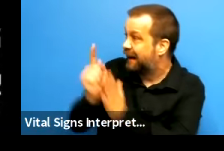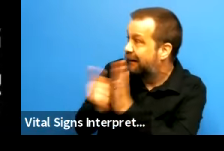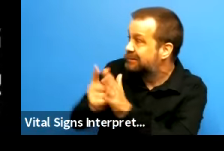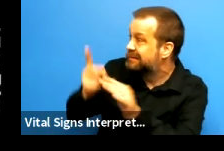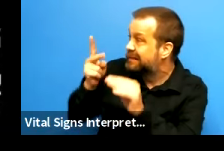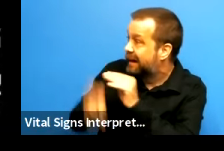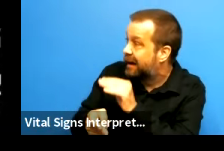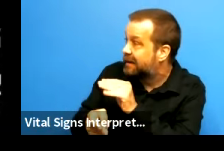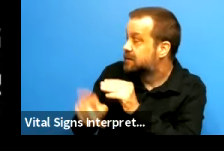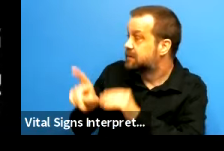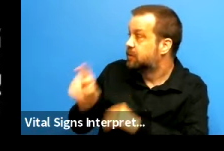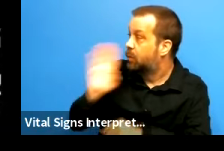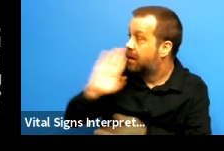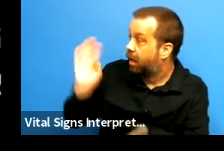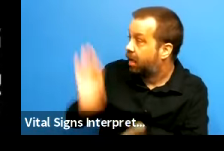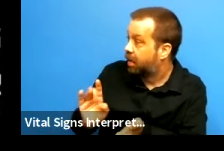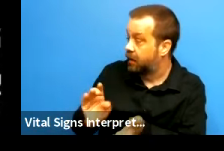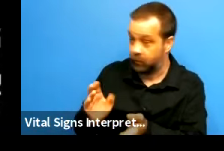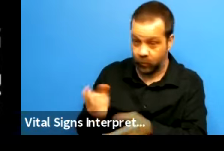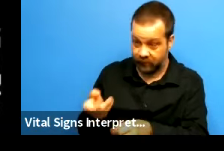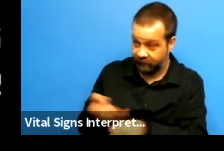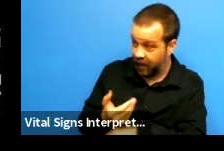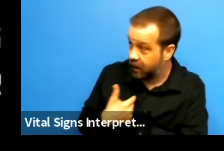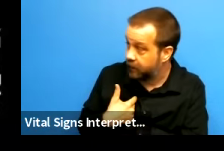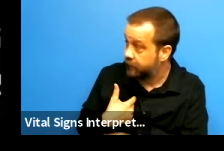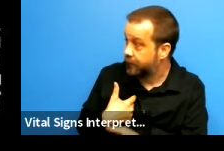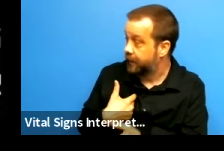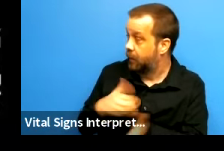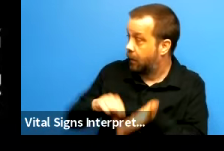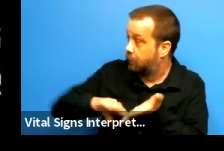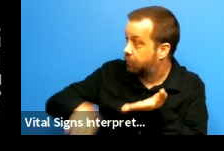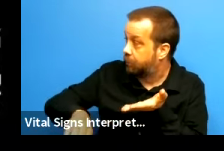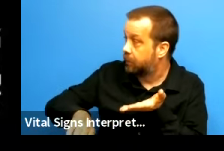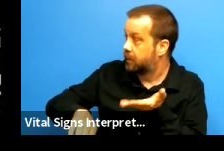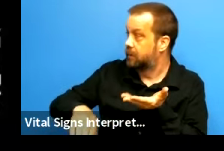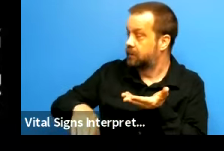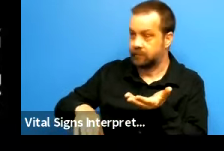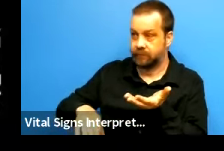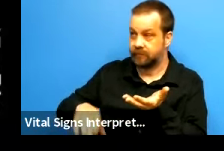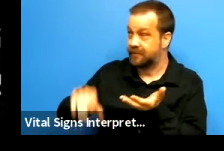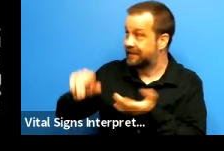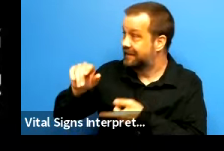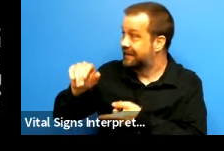Am I going to lose my job? Can I get child care?